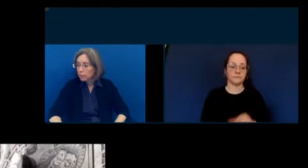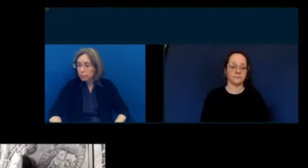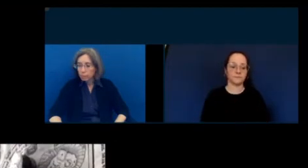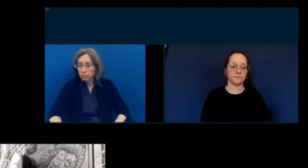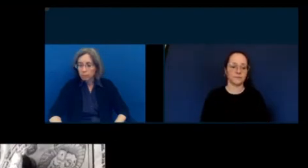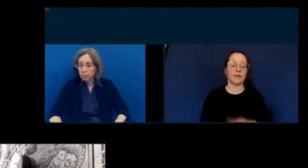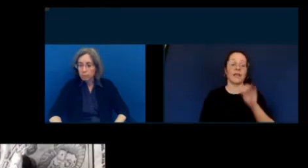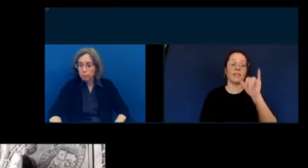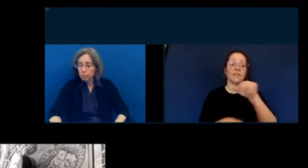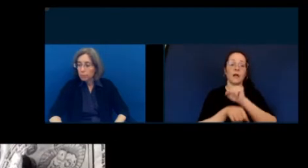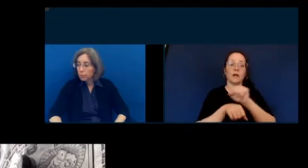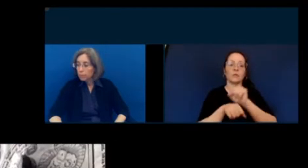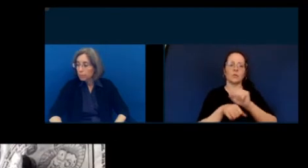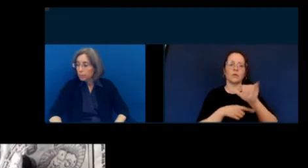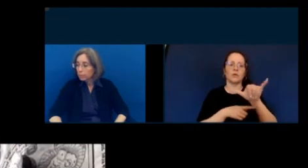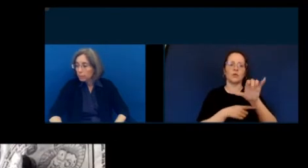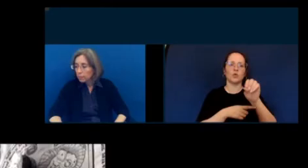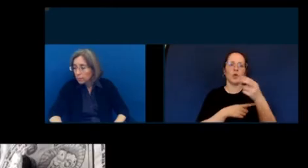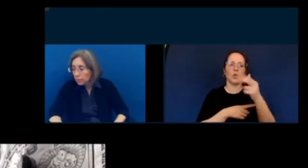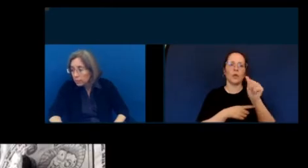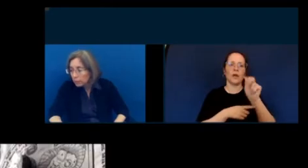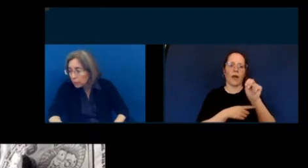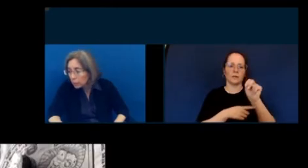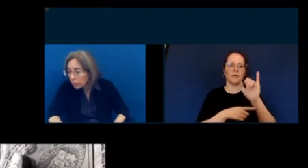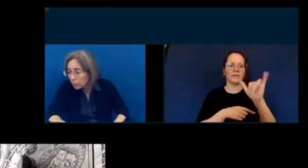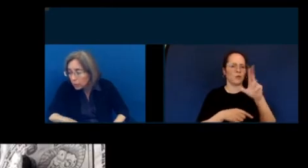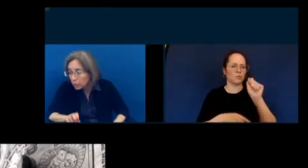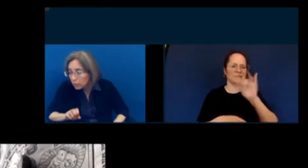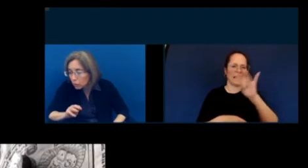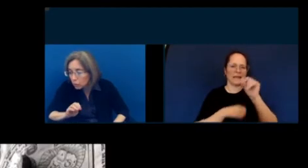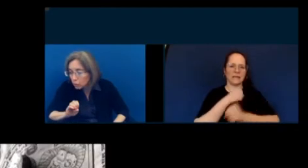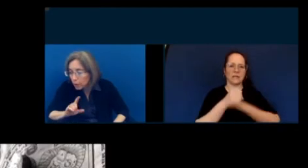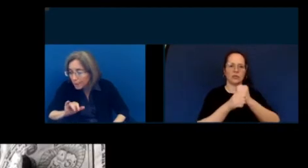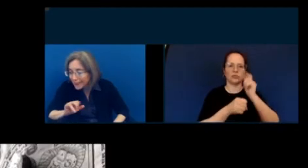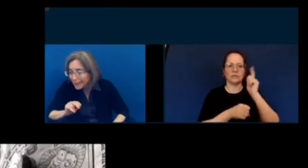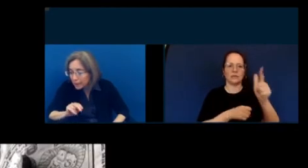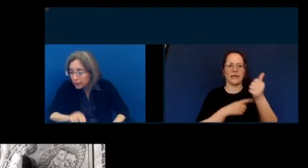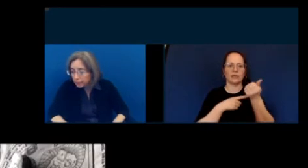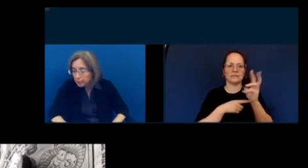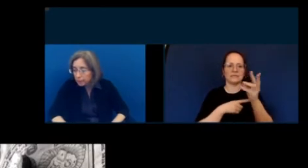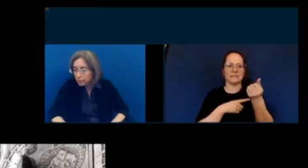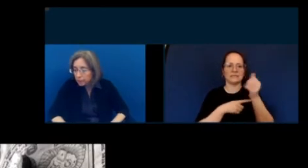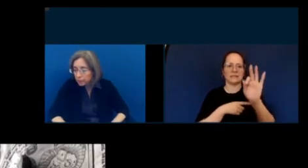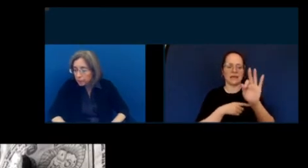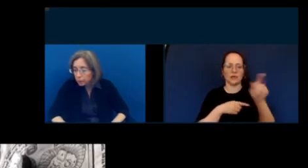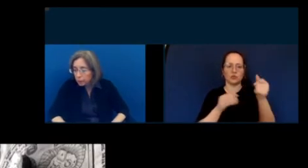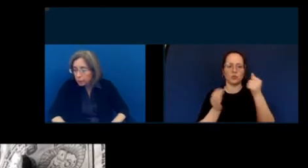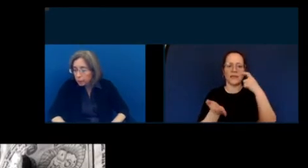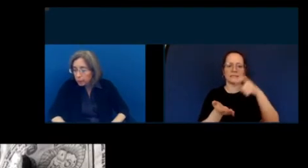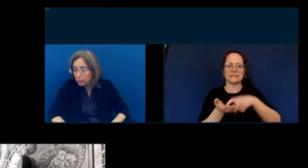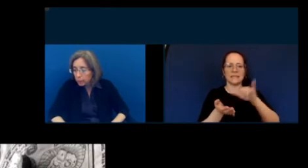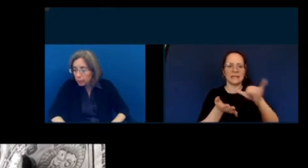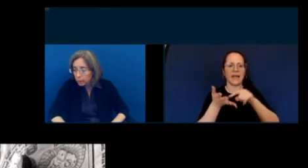THIS WORK IS BY [INDISCERNIBLE] IN 1619, HERE YOU CAN SEE THAT THE LEVEL OF DETAIL AND